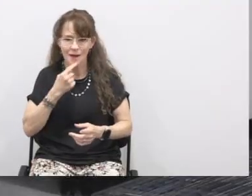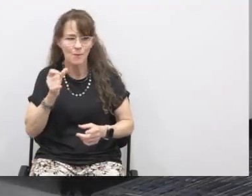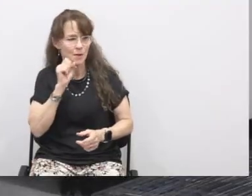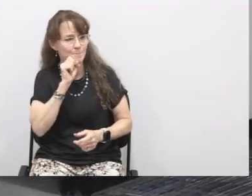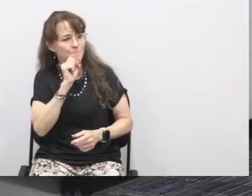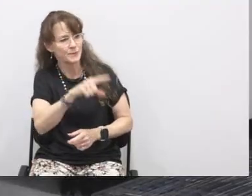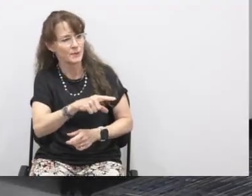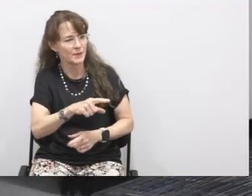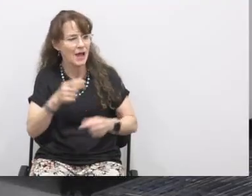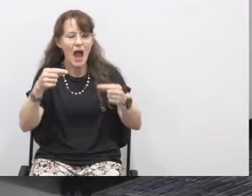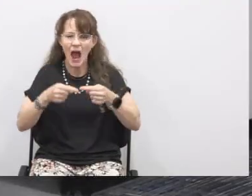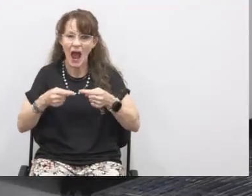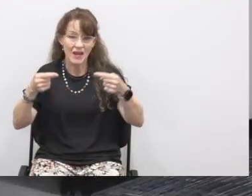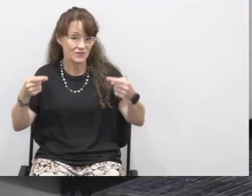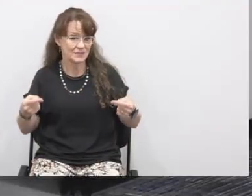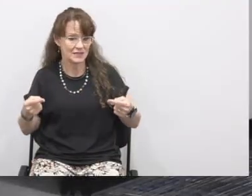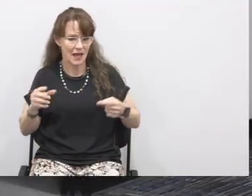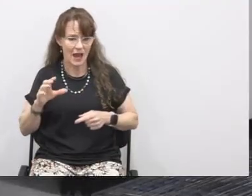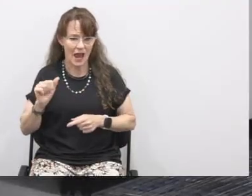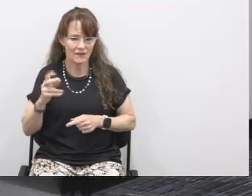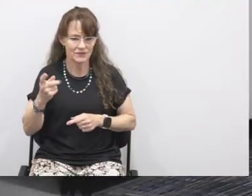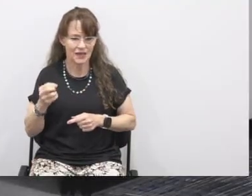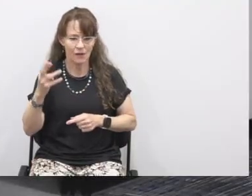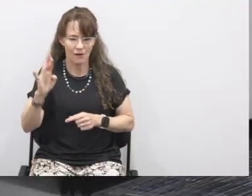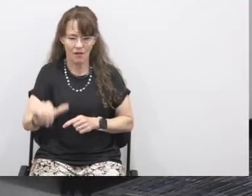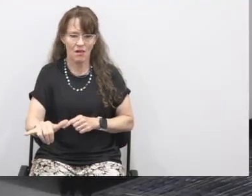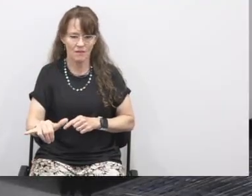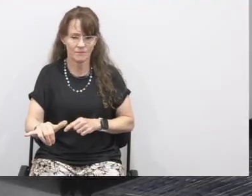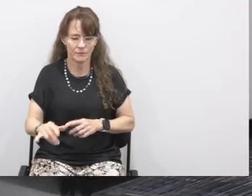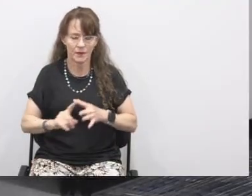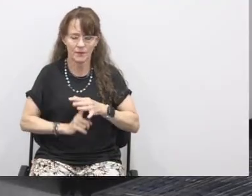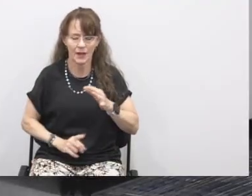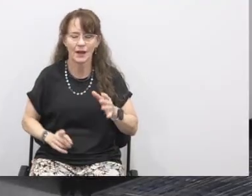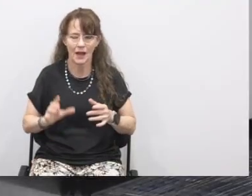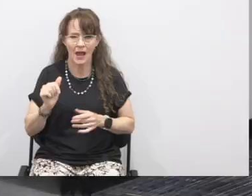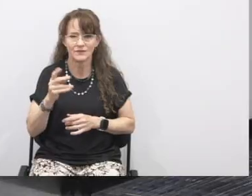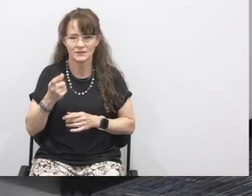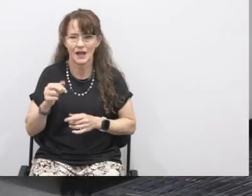Adversarial. I actually had a word and then it left my brain. Adversarial was my word.